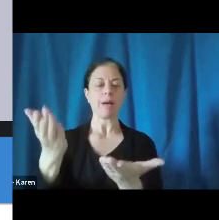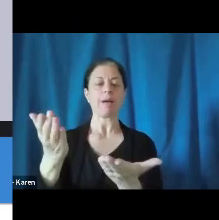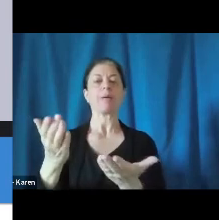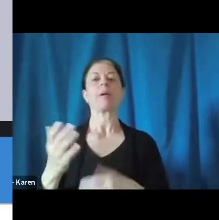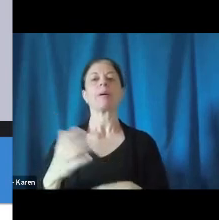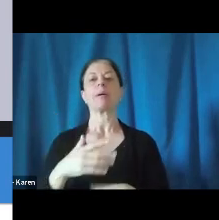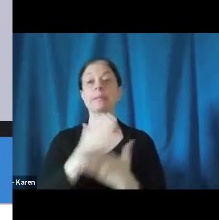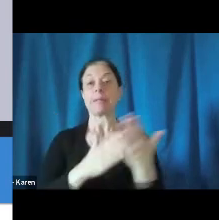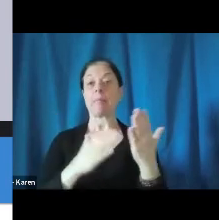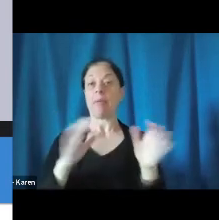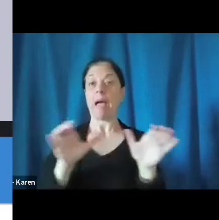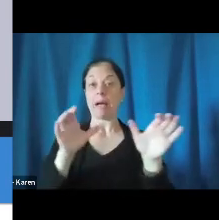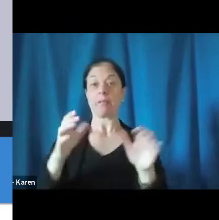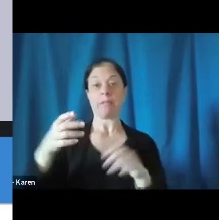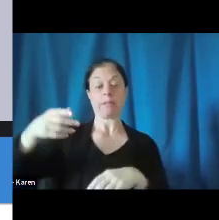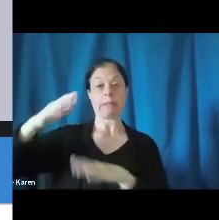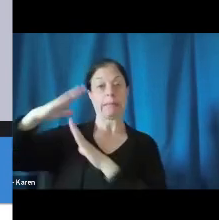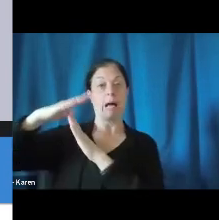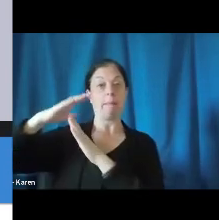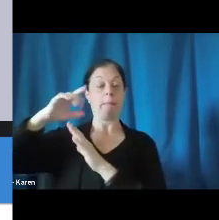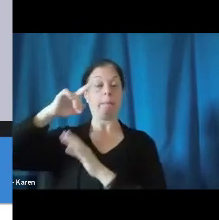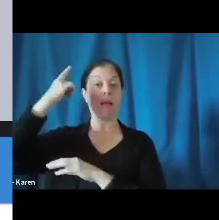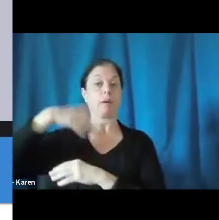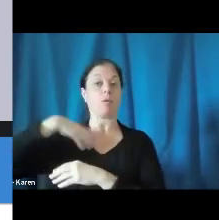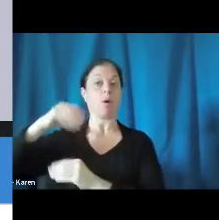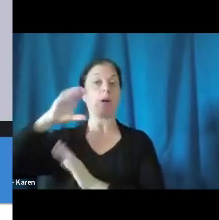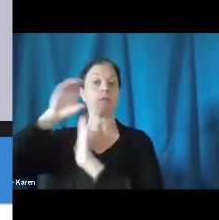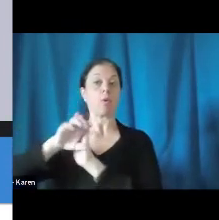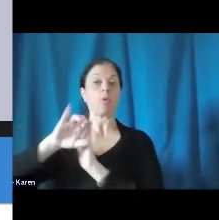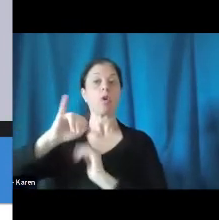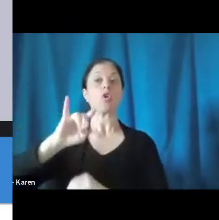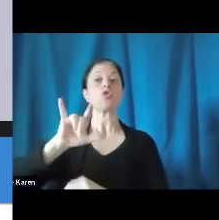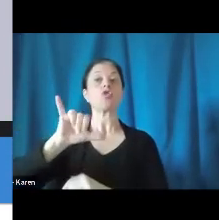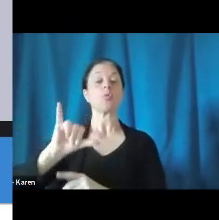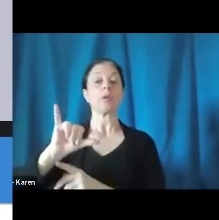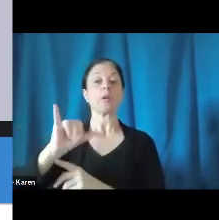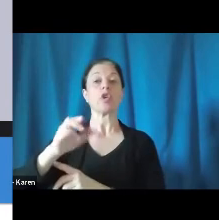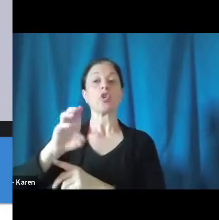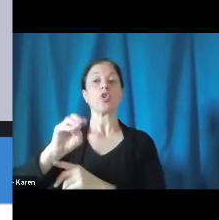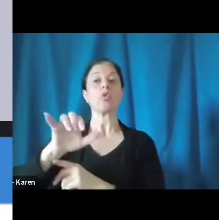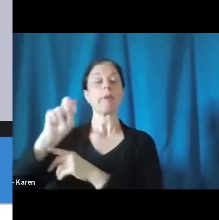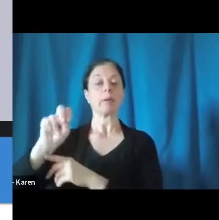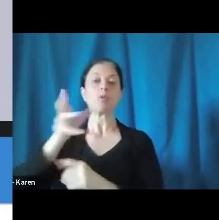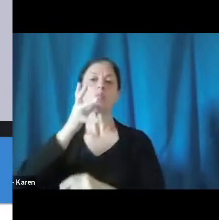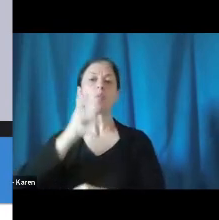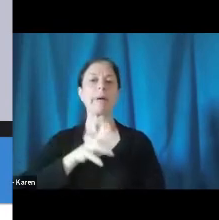the Capitol Crawl. If you haven't seen